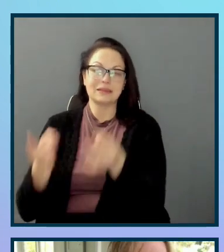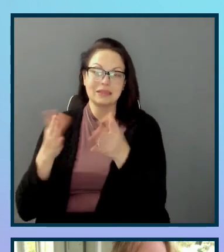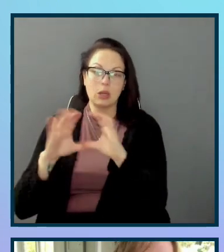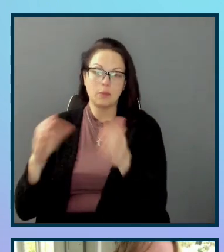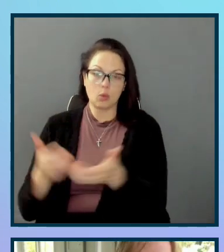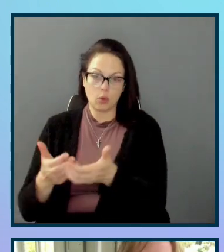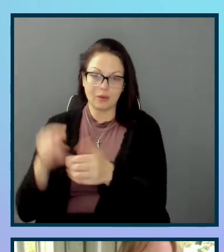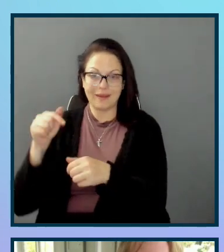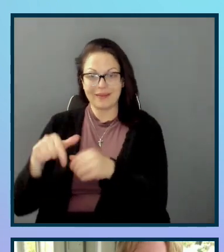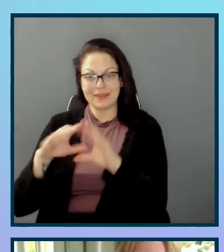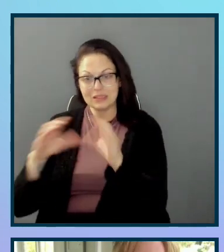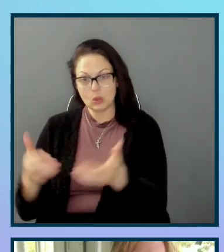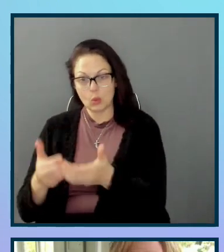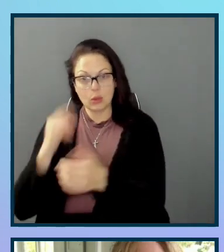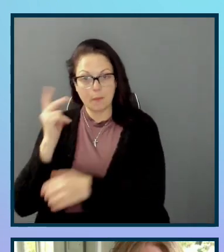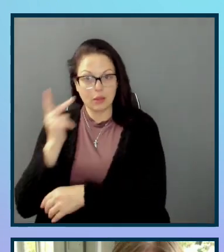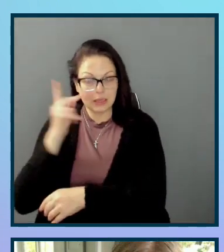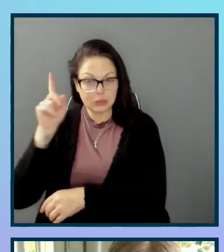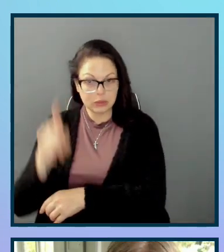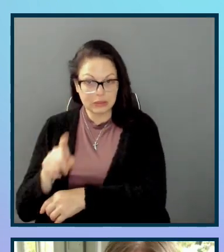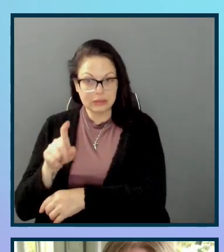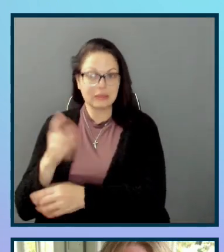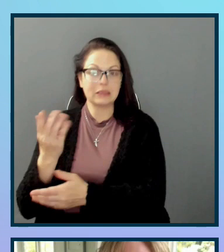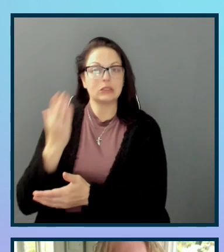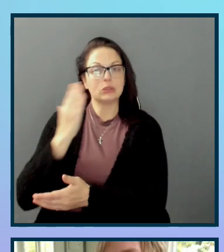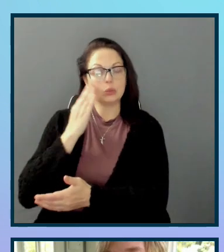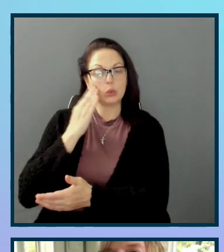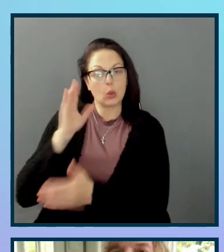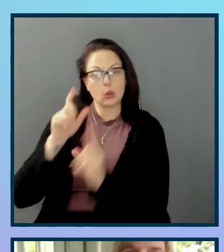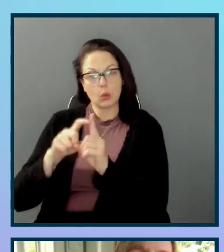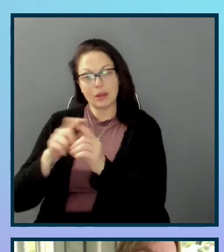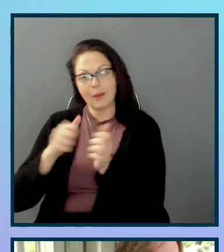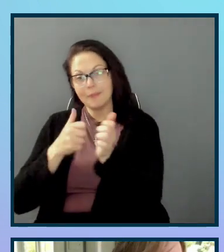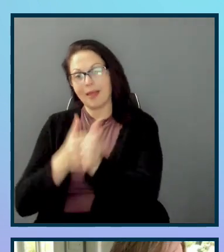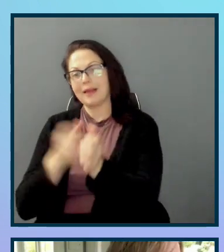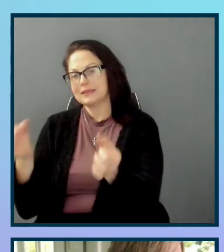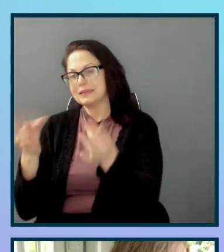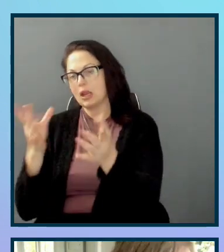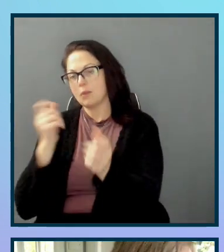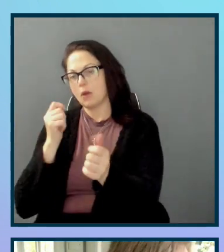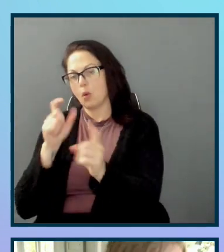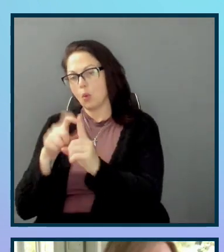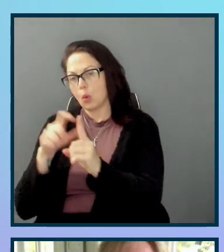you've gotta be aware of your terminology. Compliance is a terrible word. Compliance is one of those things where it's like, "Oh, I just have to do that to comply